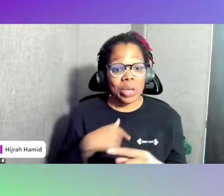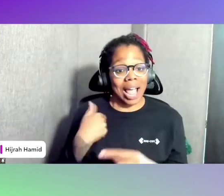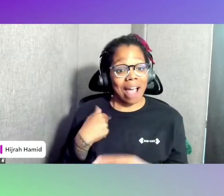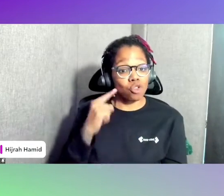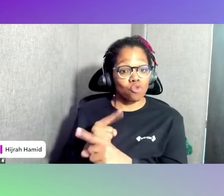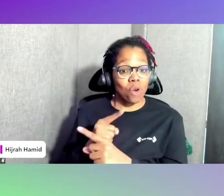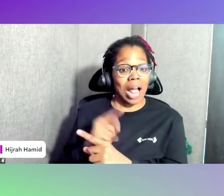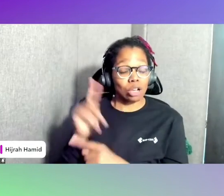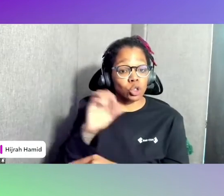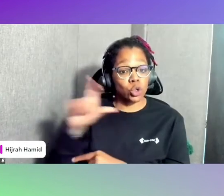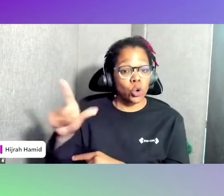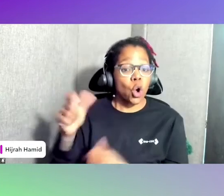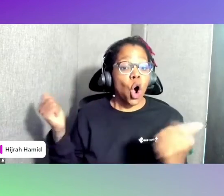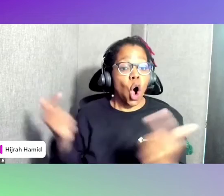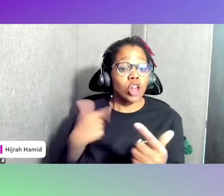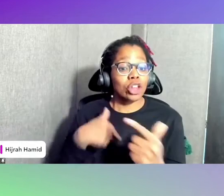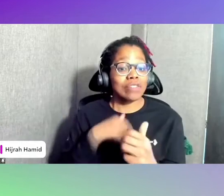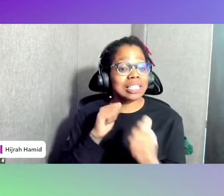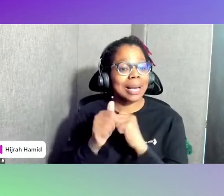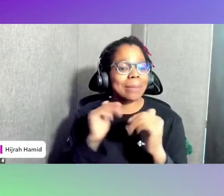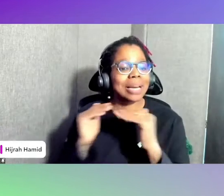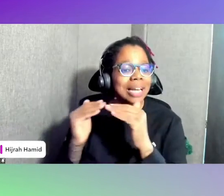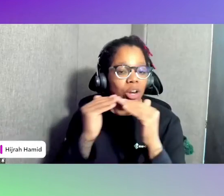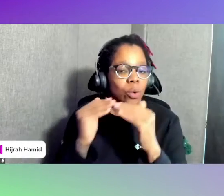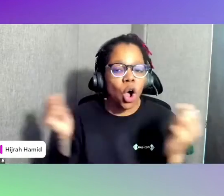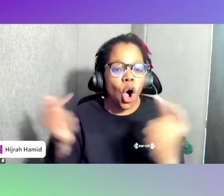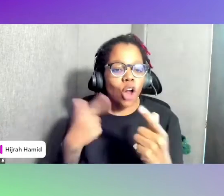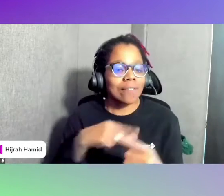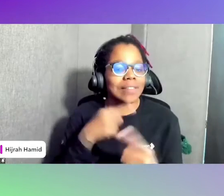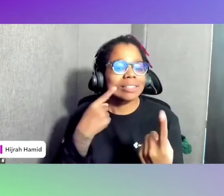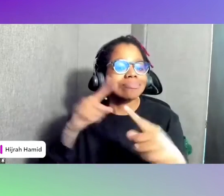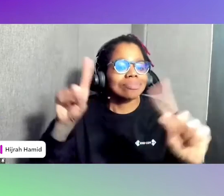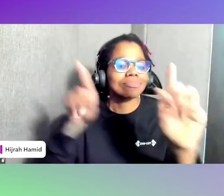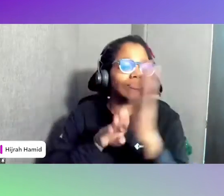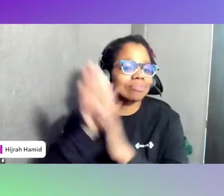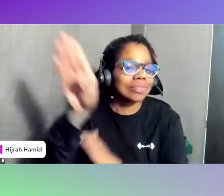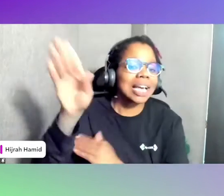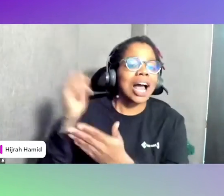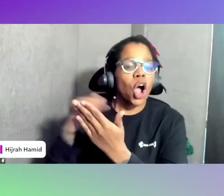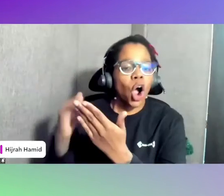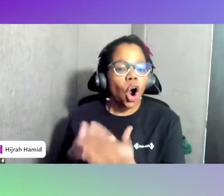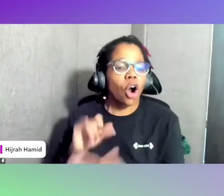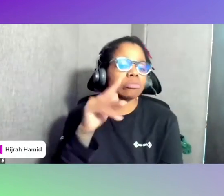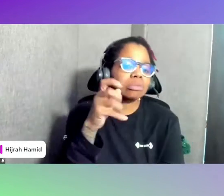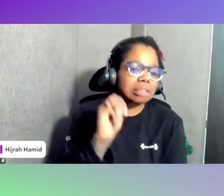anyone of understanding and producing spatial information, and when we have the right tools, we could all compete in